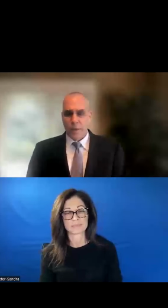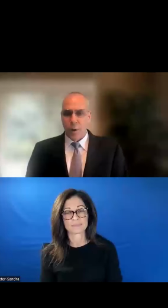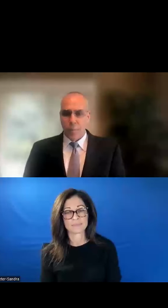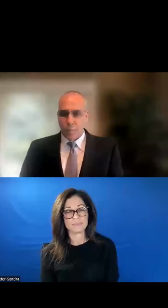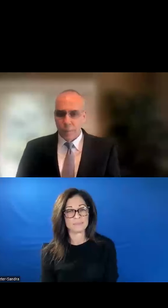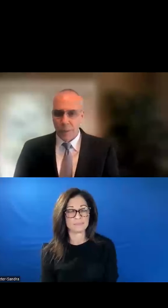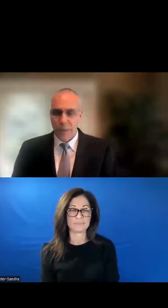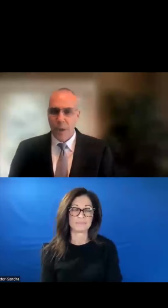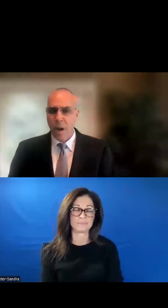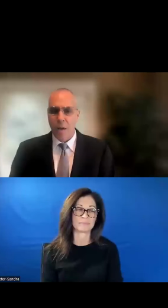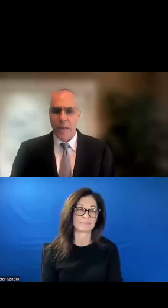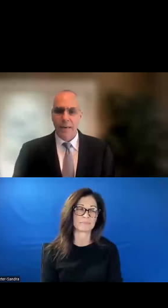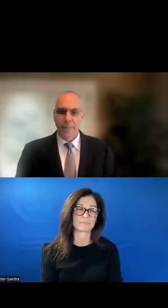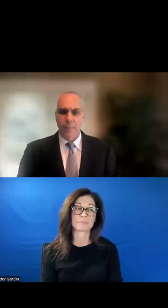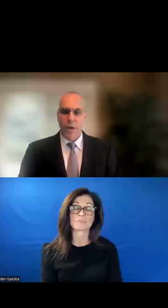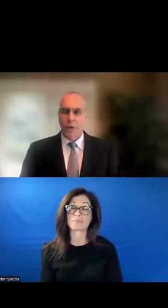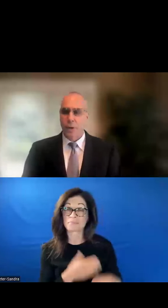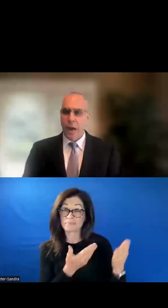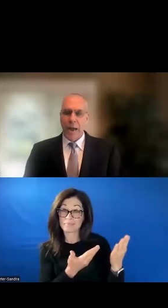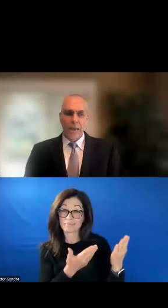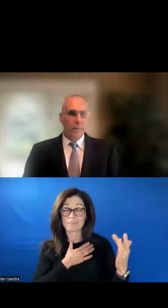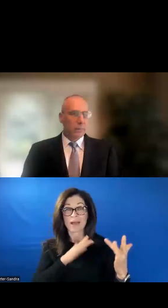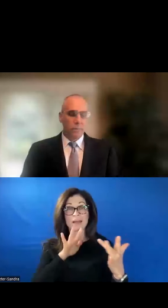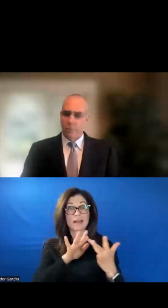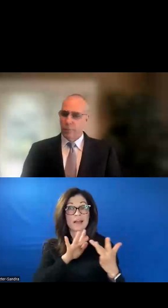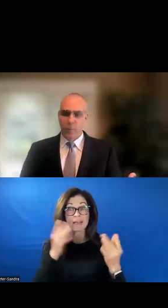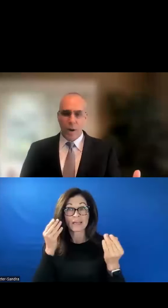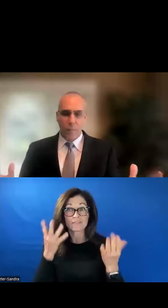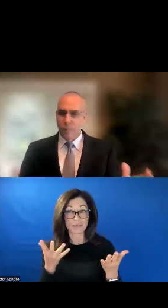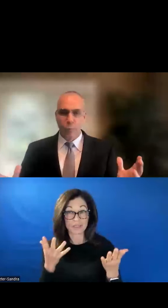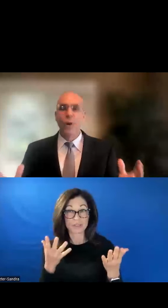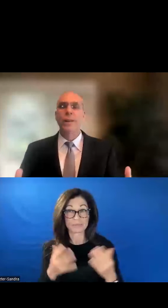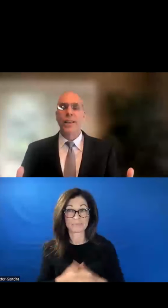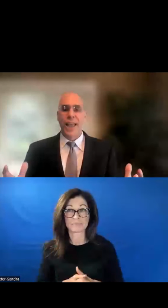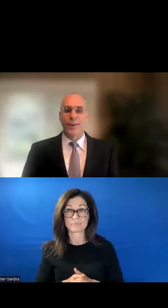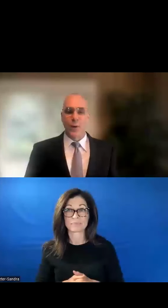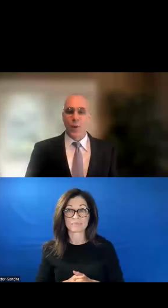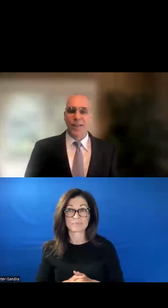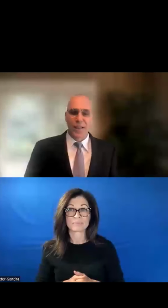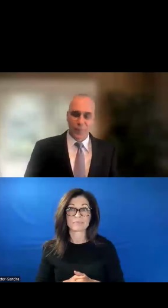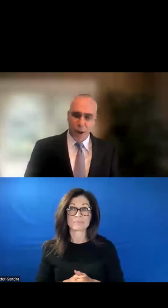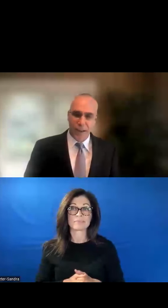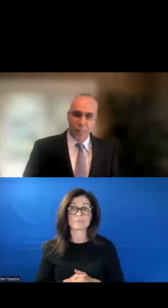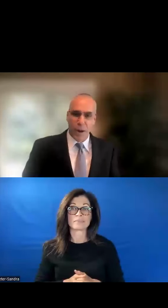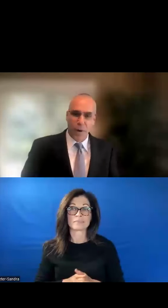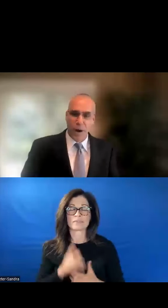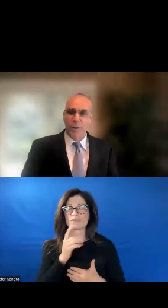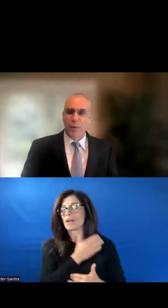SO THIS IS MY CONTACT INFORMATION. I LOVE TALKING ABOUT CRISIS